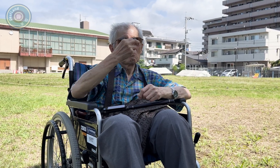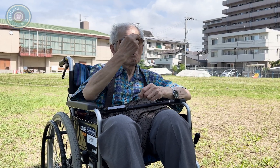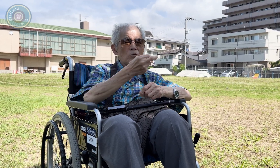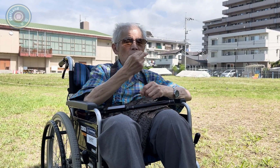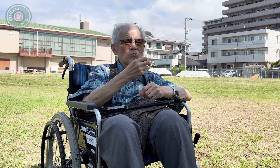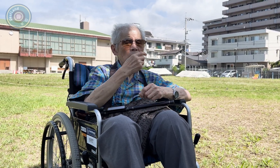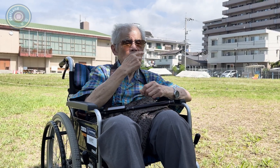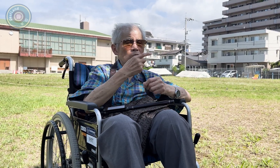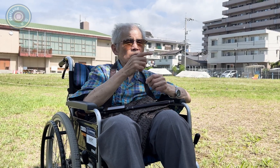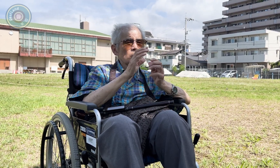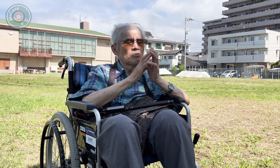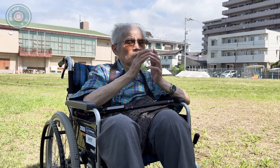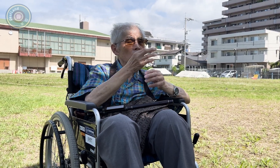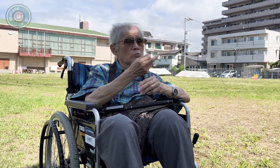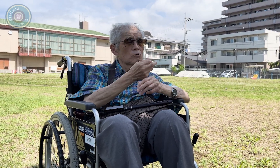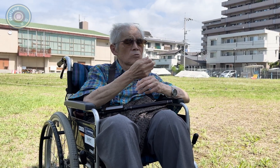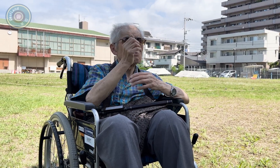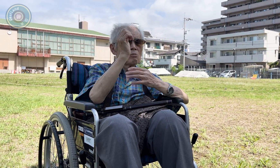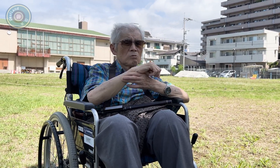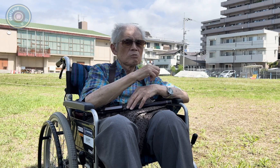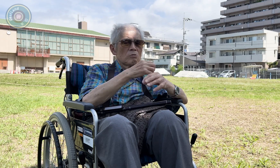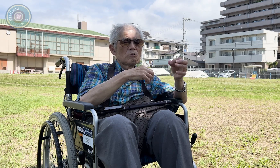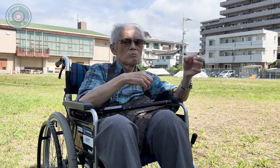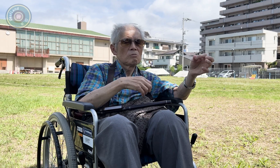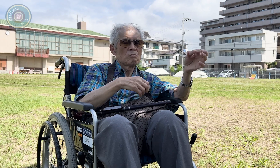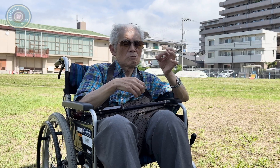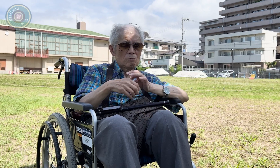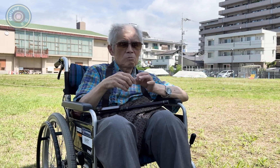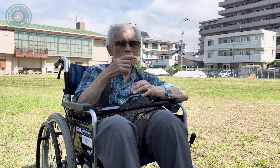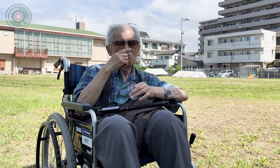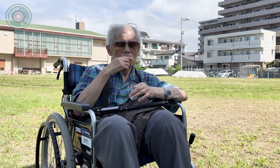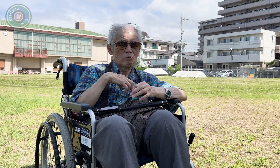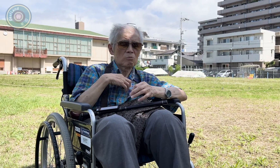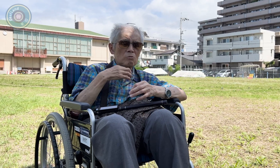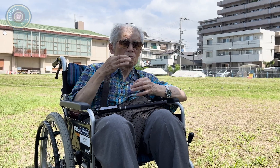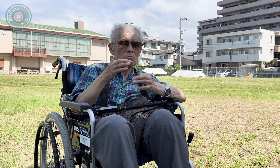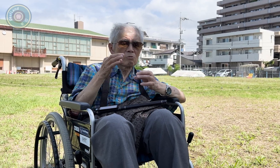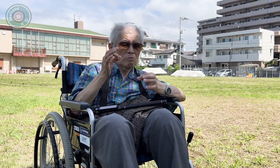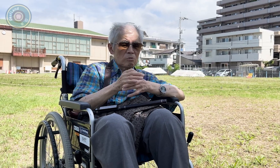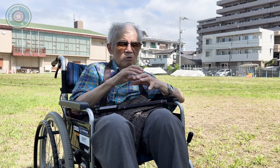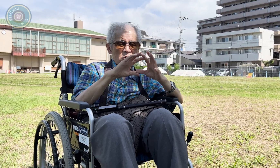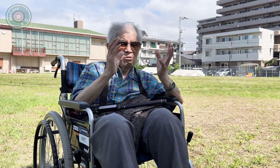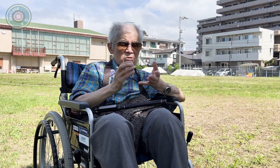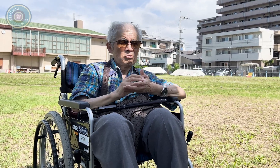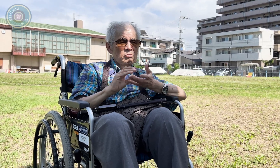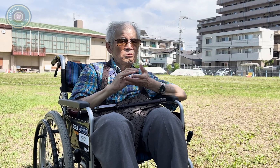Both my mother and brother donated money